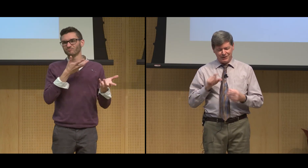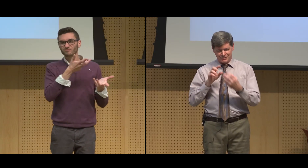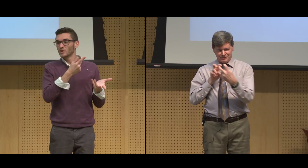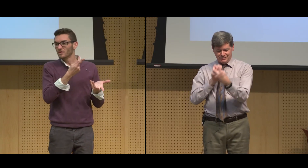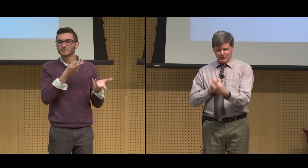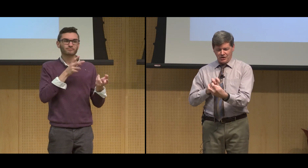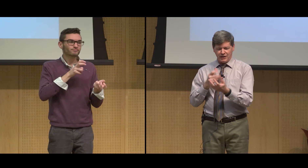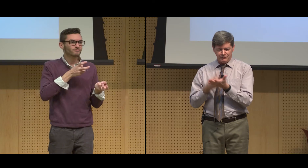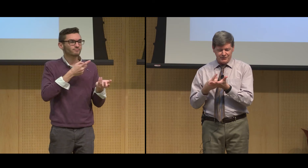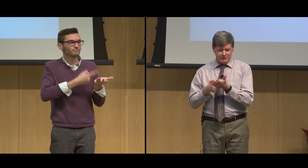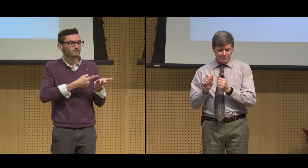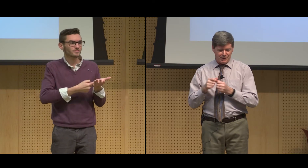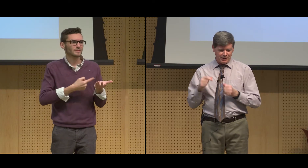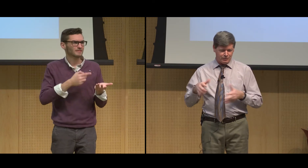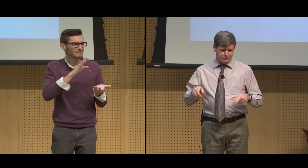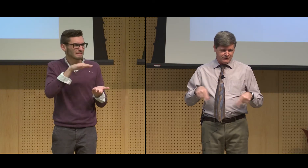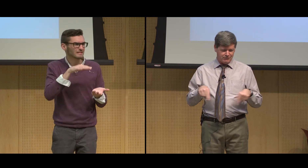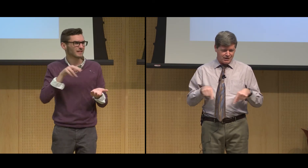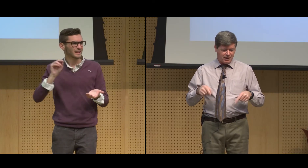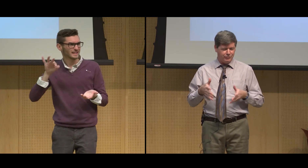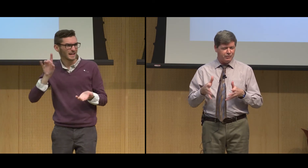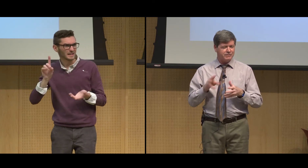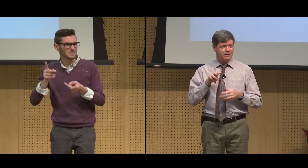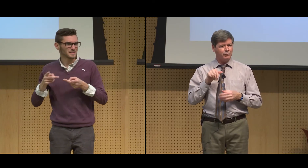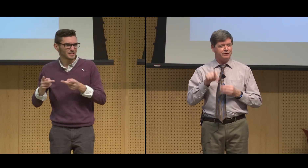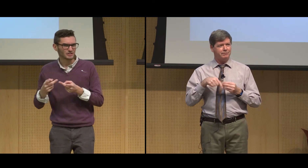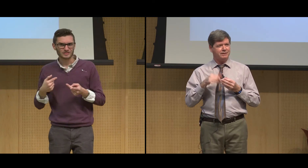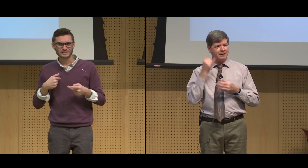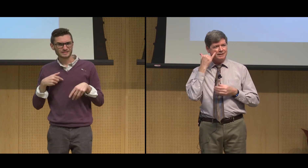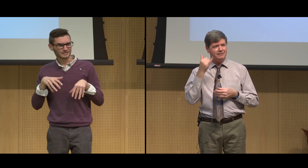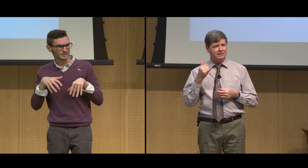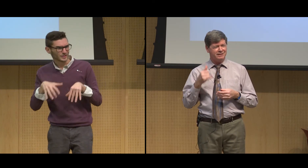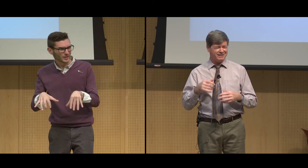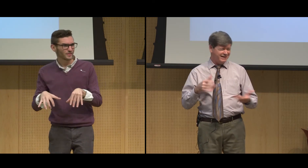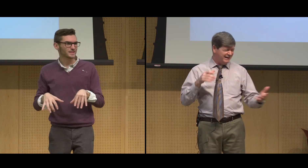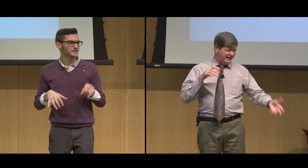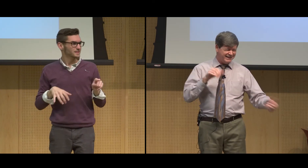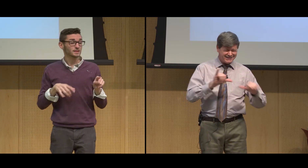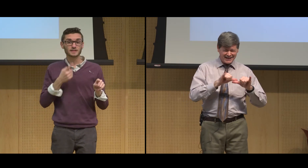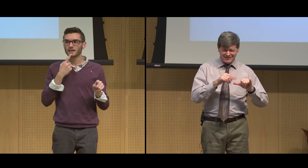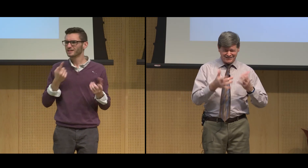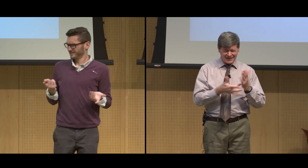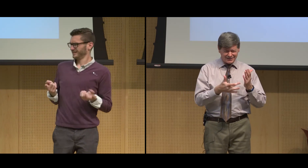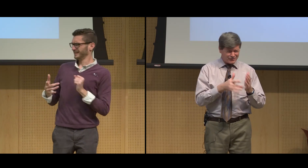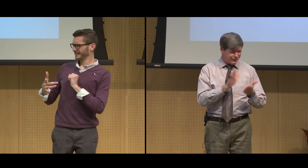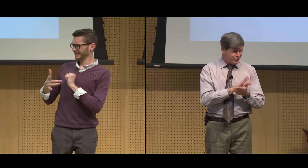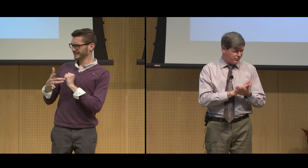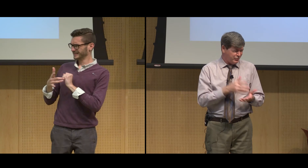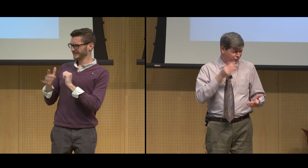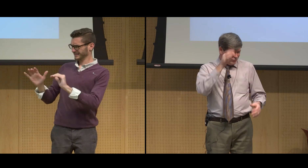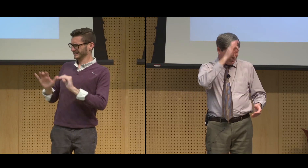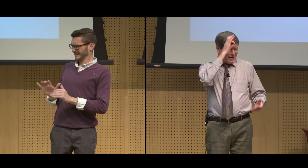um, I was, you know, talking with him about how-- you know, how nervous I was about that idea, and I said, "And isn't it-- it's a technical school.